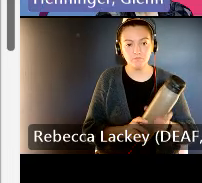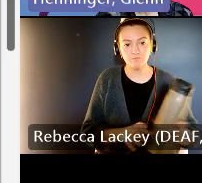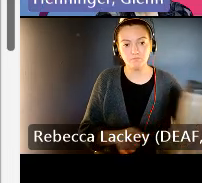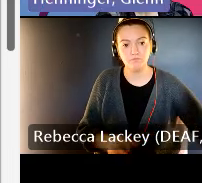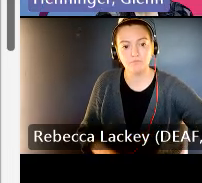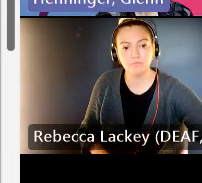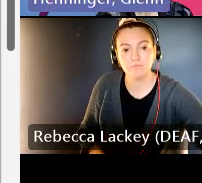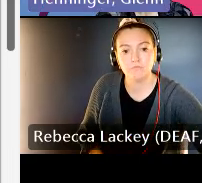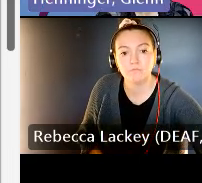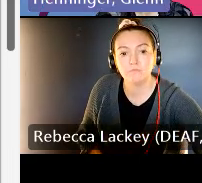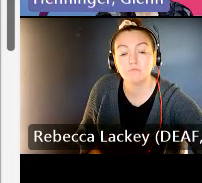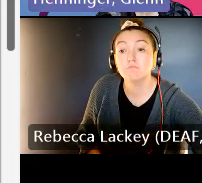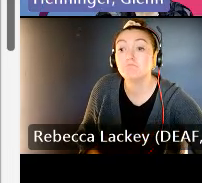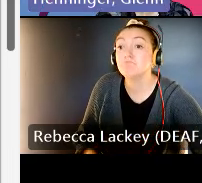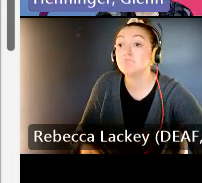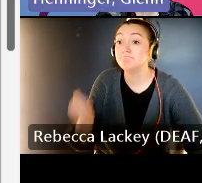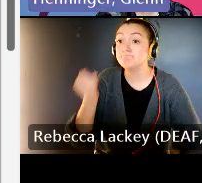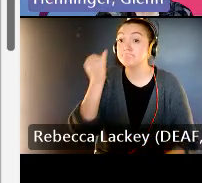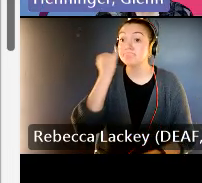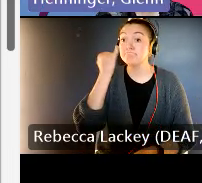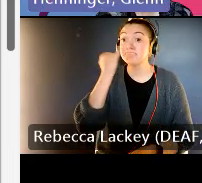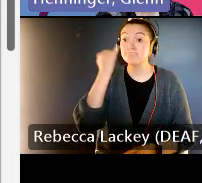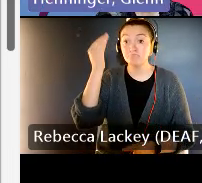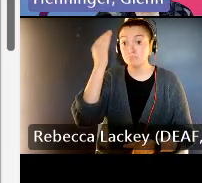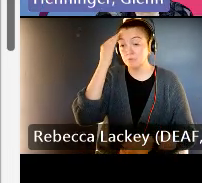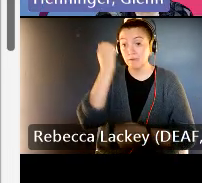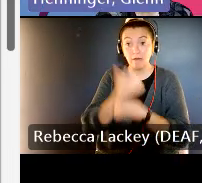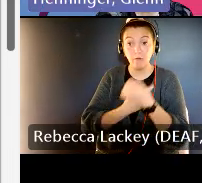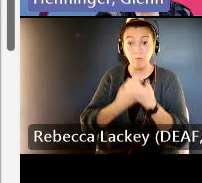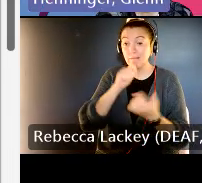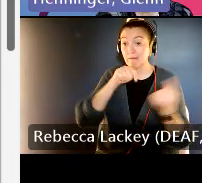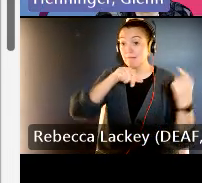And if you know of anybody that was not able to make this meeting,